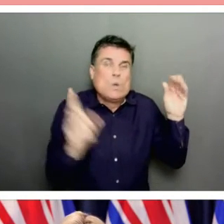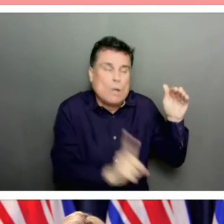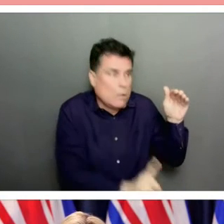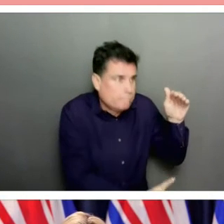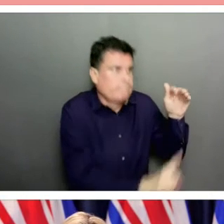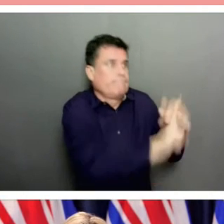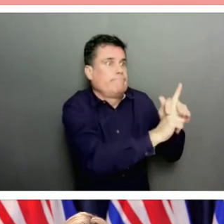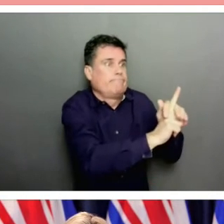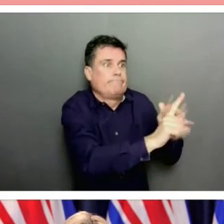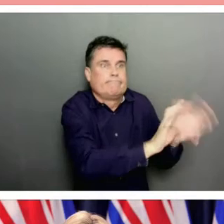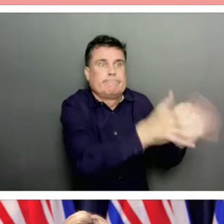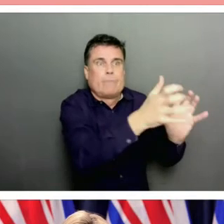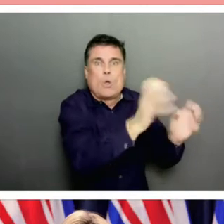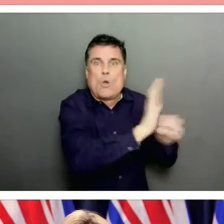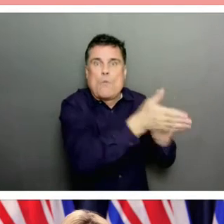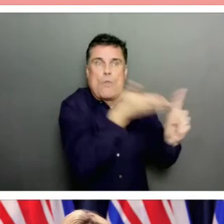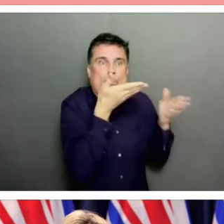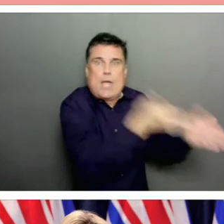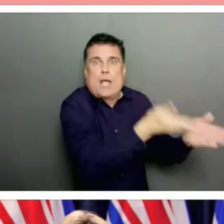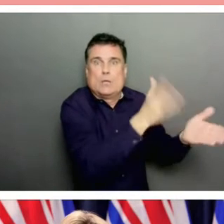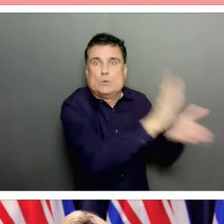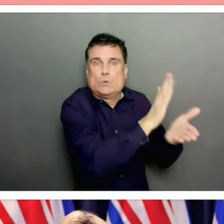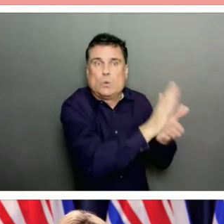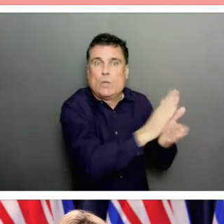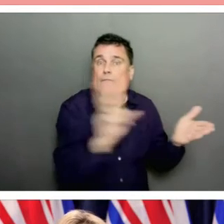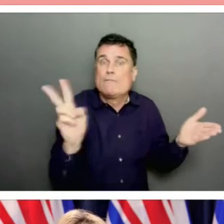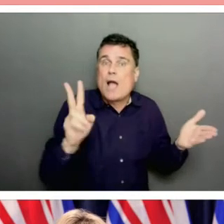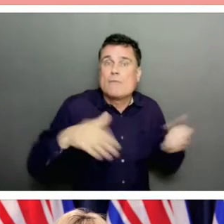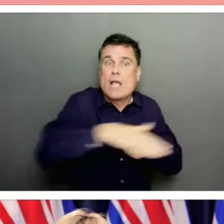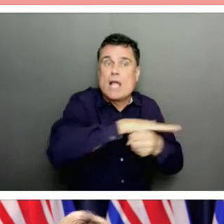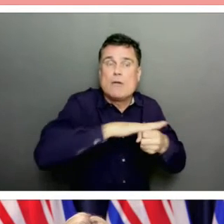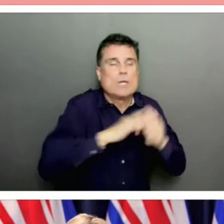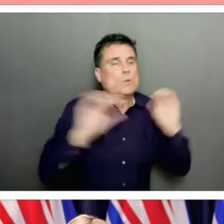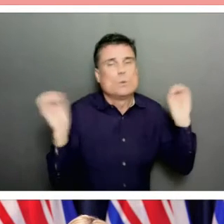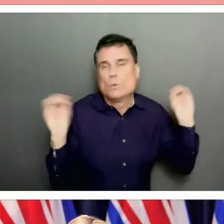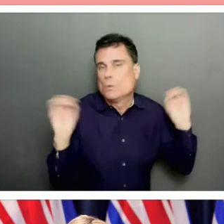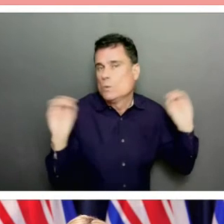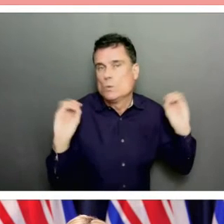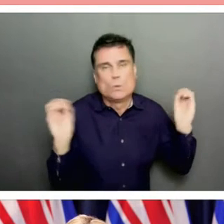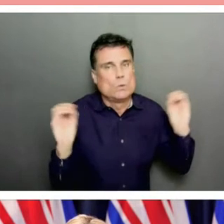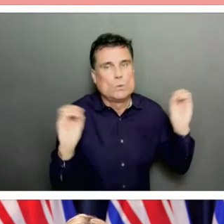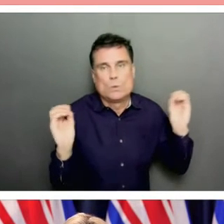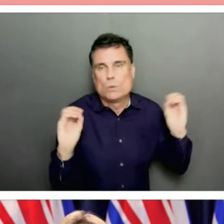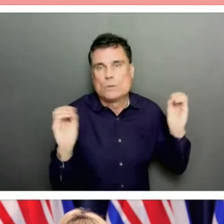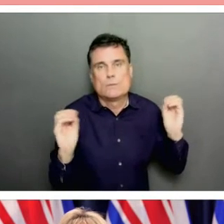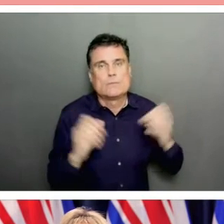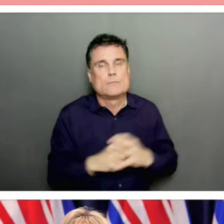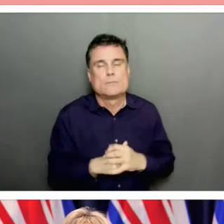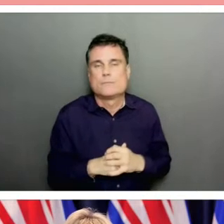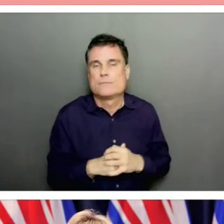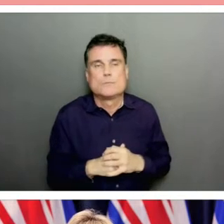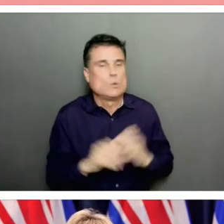Coastal Health schools. Just to summarize, almost 90 per cent of cases, they